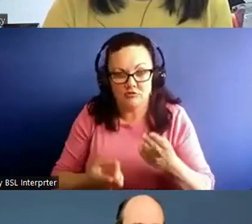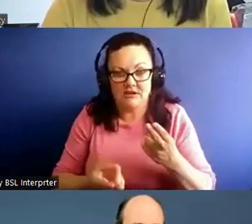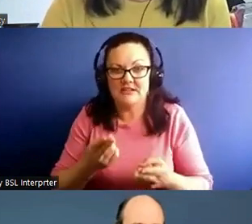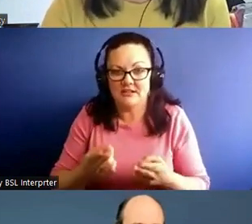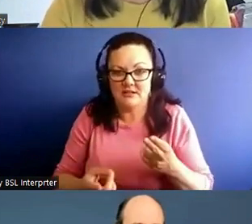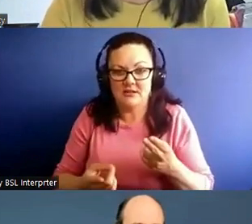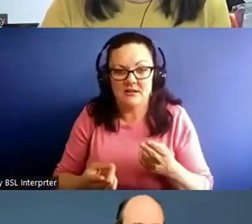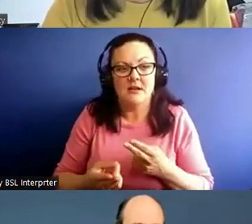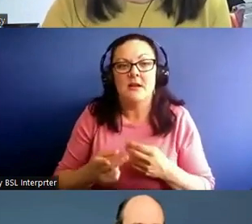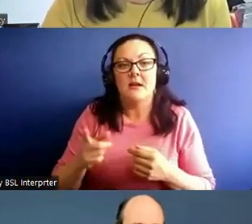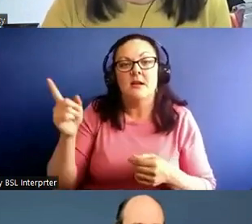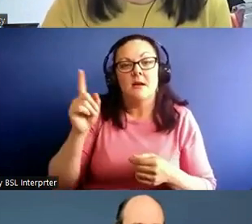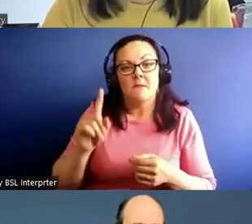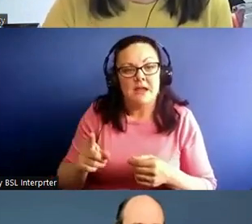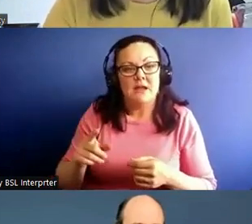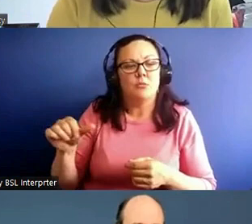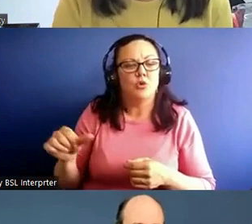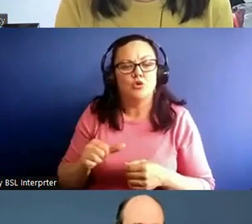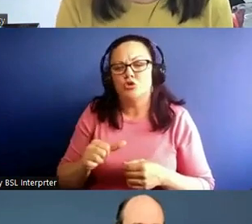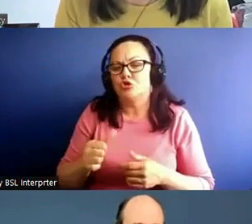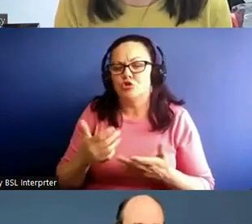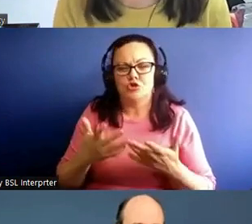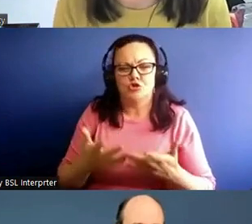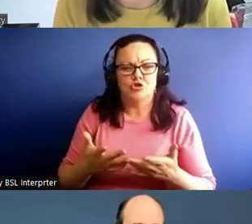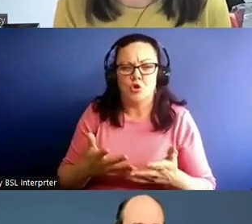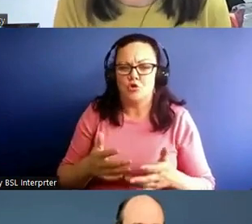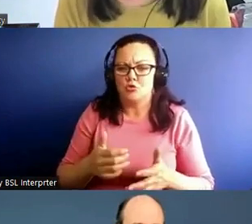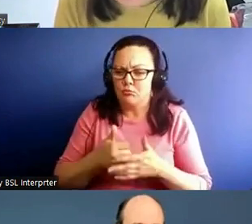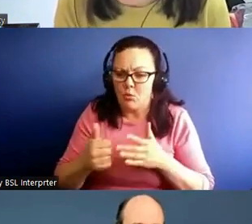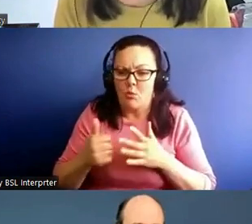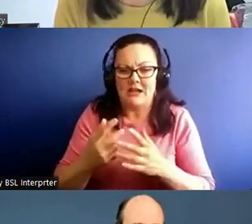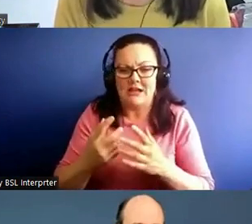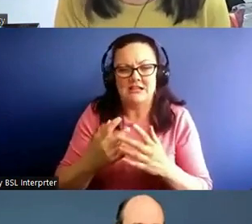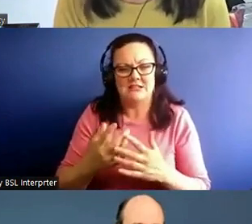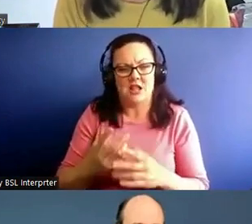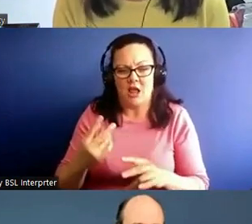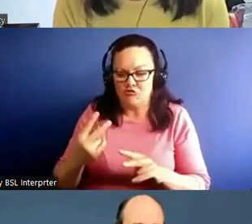people should constantly evaluate and reflect on these activities.